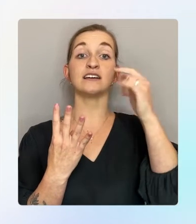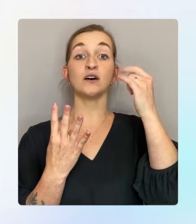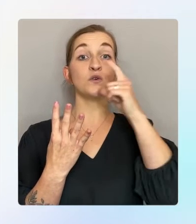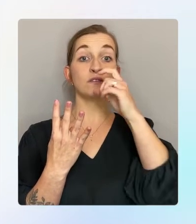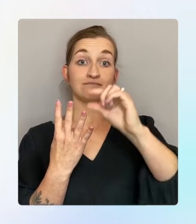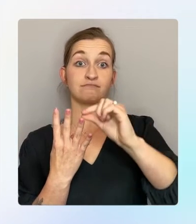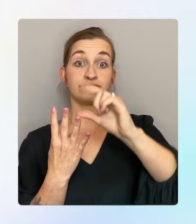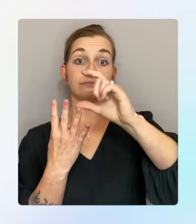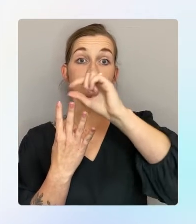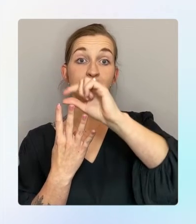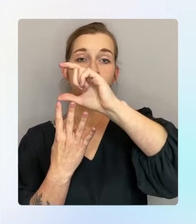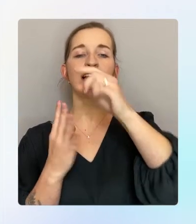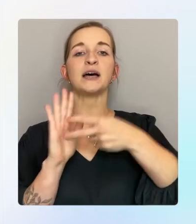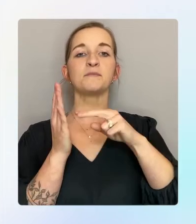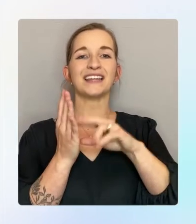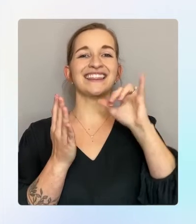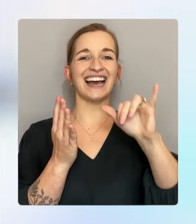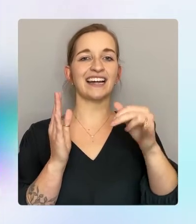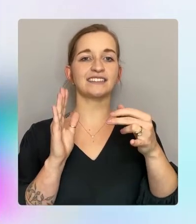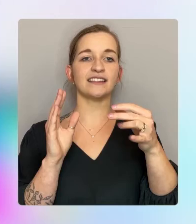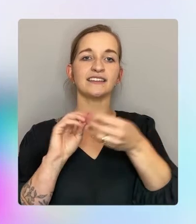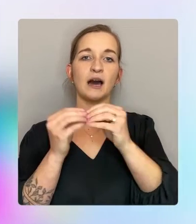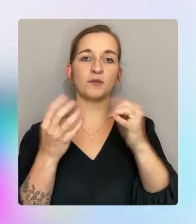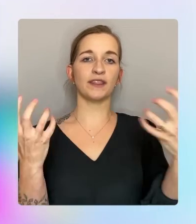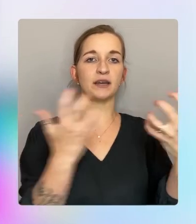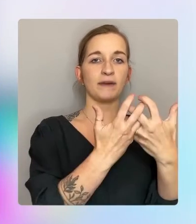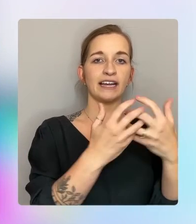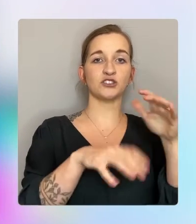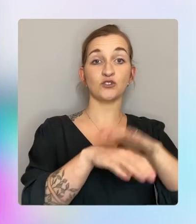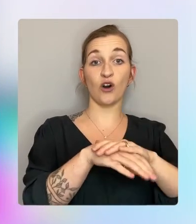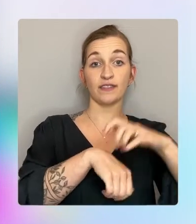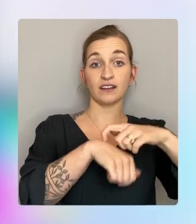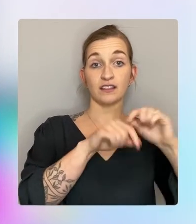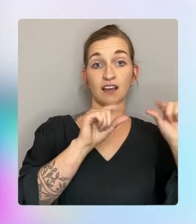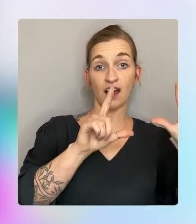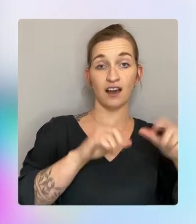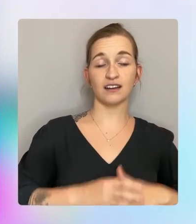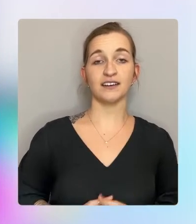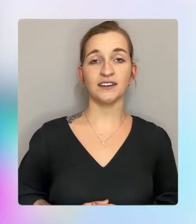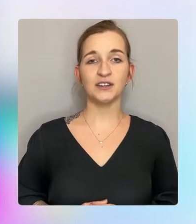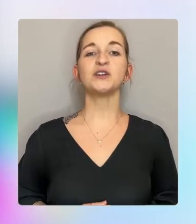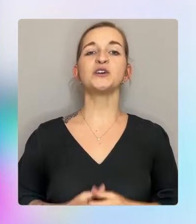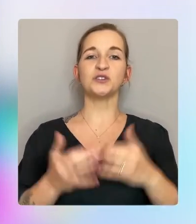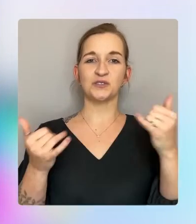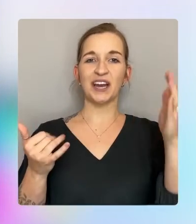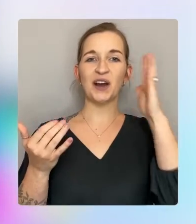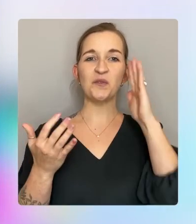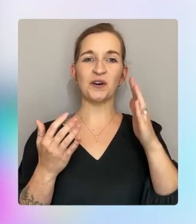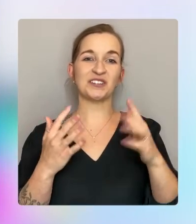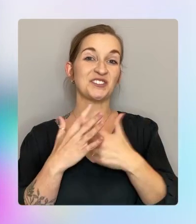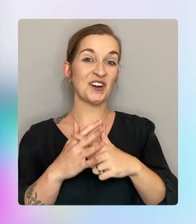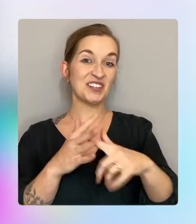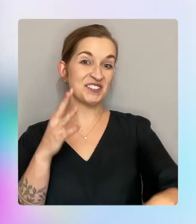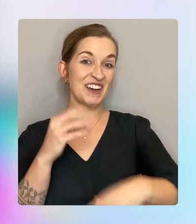will affect its corresponding scene objects. So now let's begin our work by making the timer display some numbers.